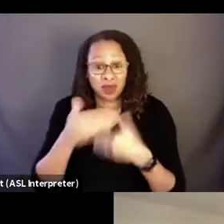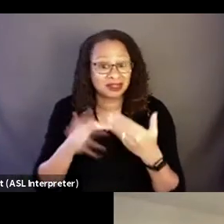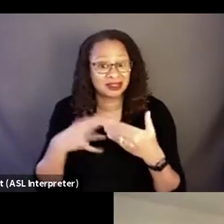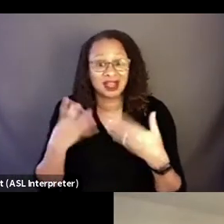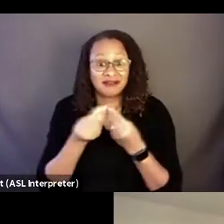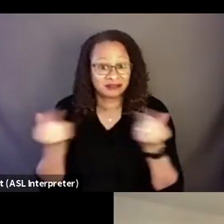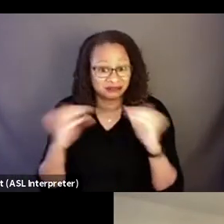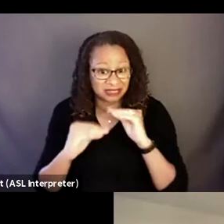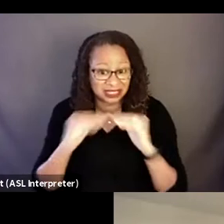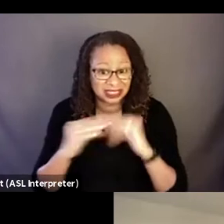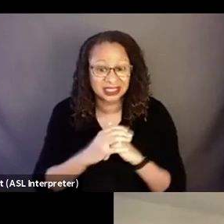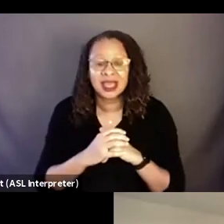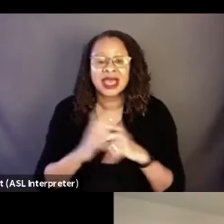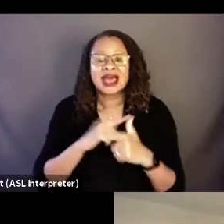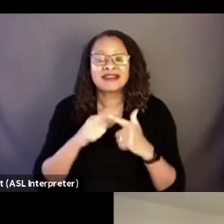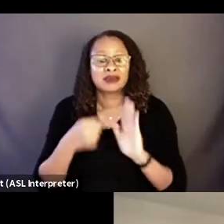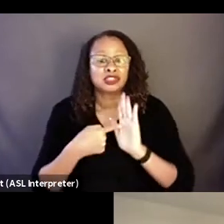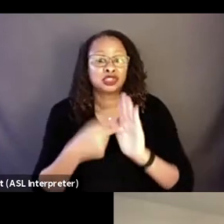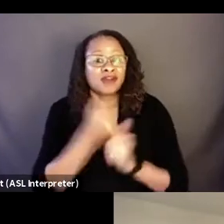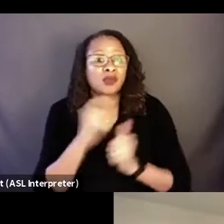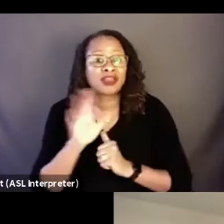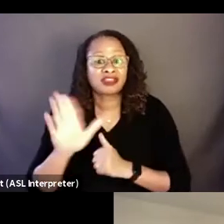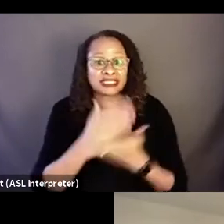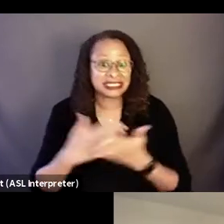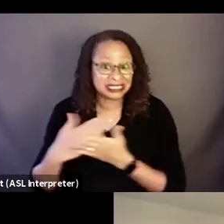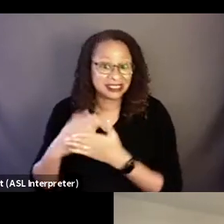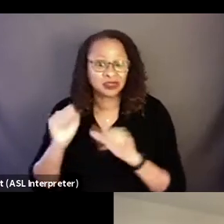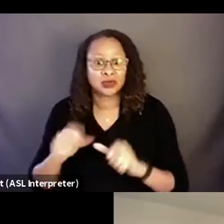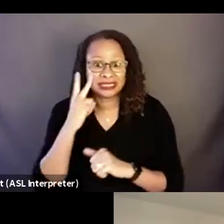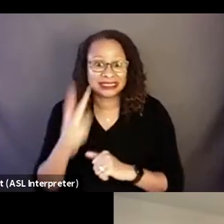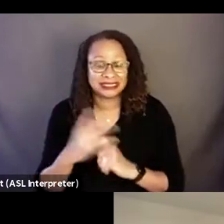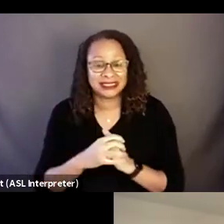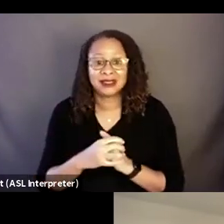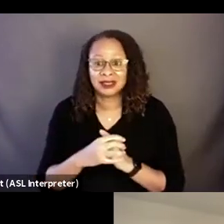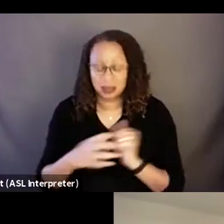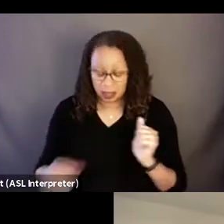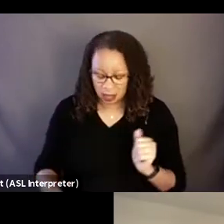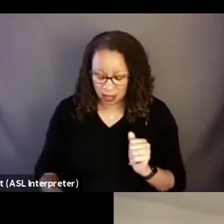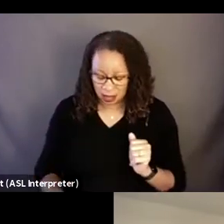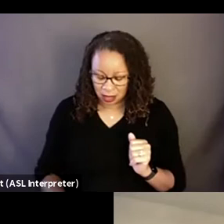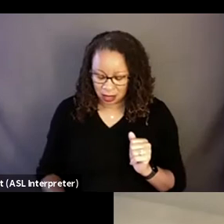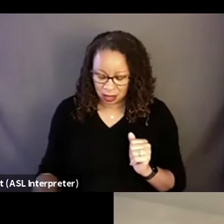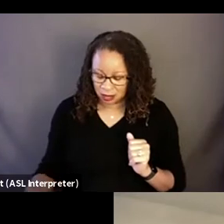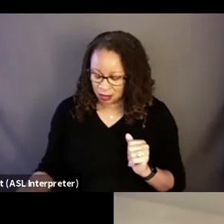then we showed everybody their scenes so that they could see how well it worked,